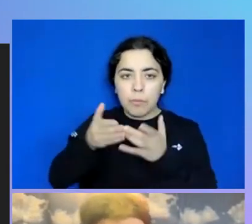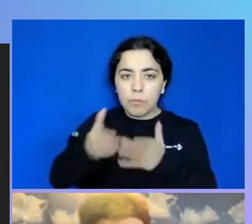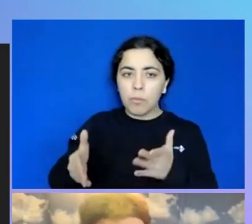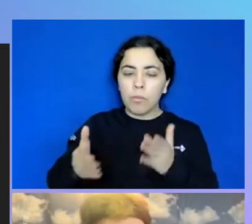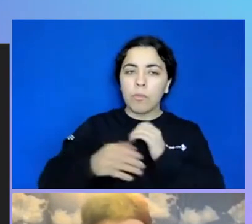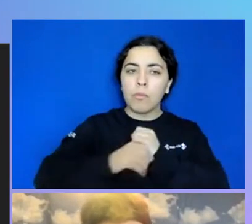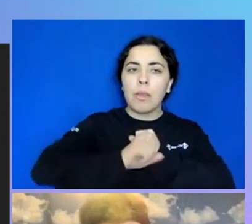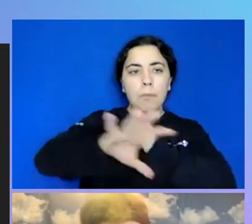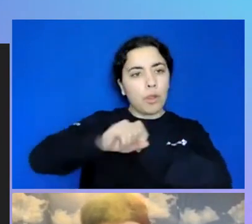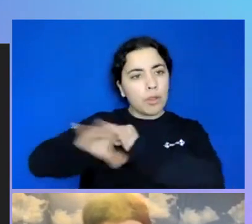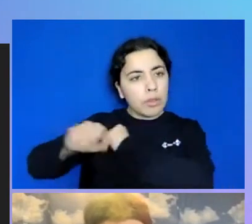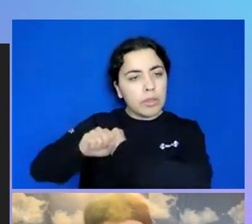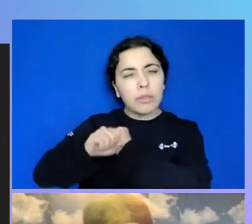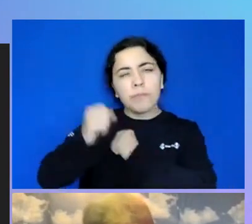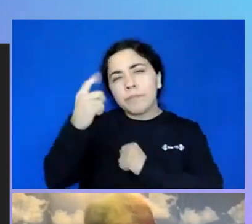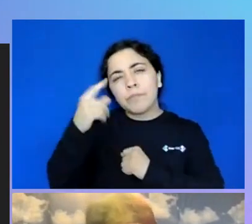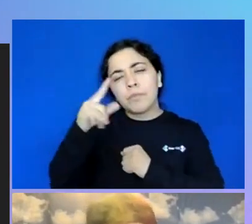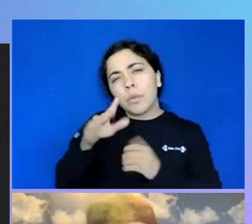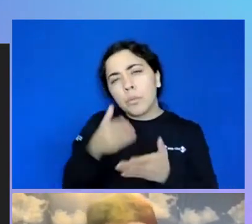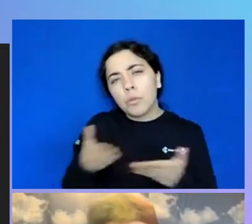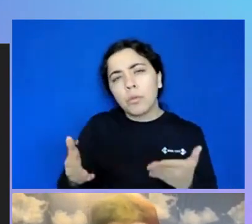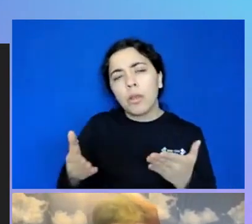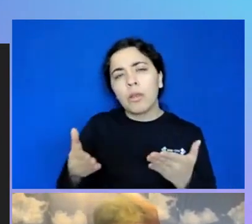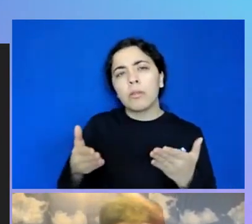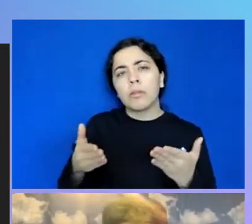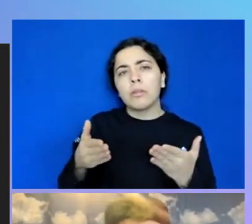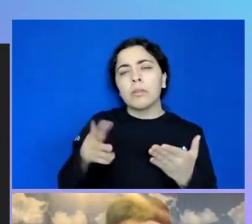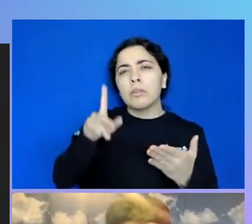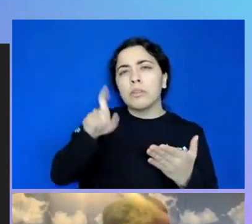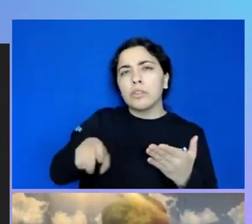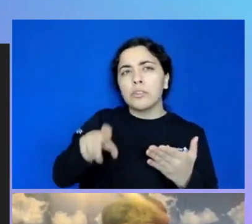start designing your products around people with disabilities